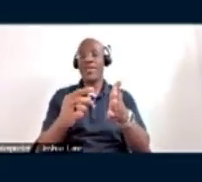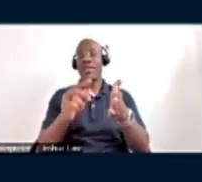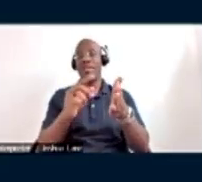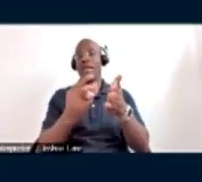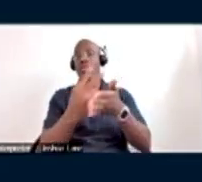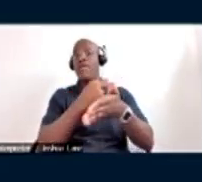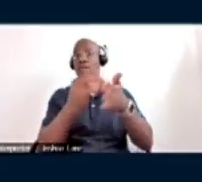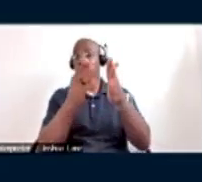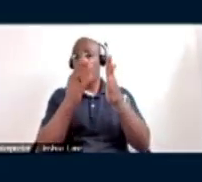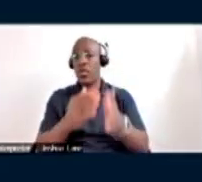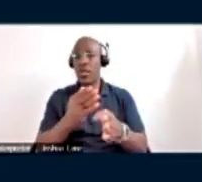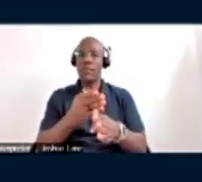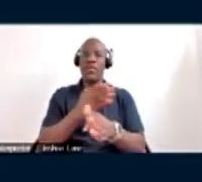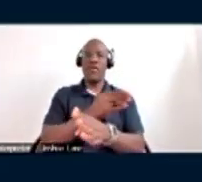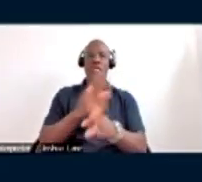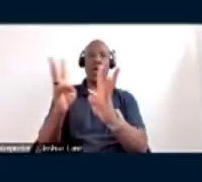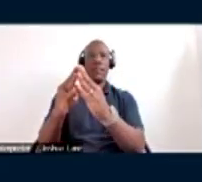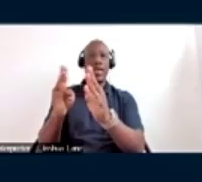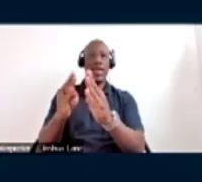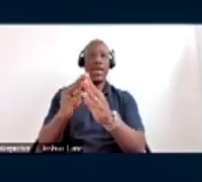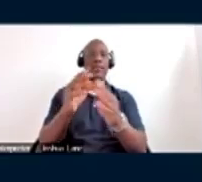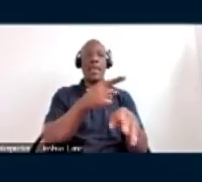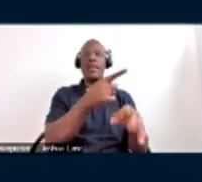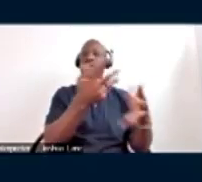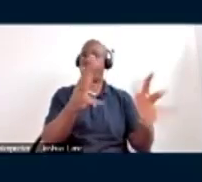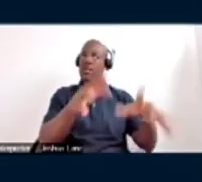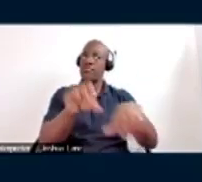And now about, almost 11,000 of them have done so.